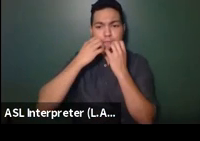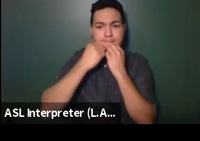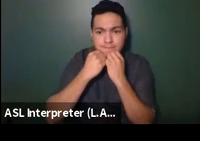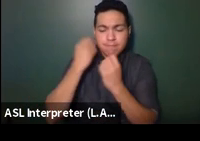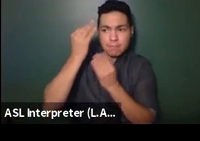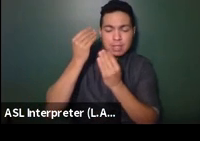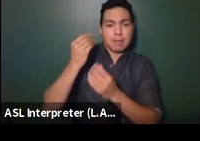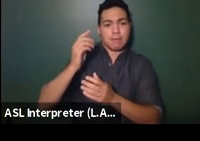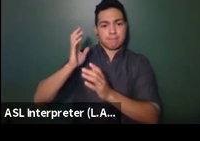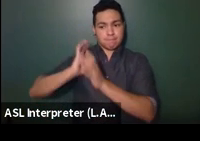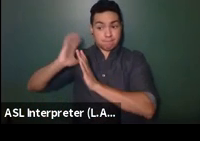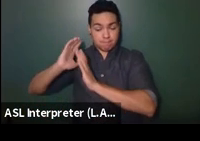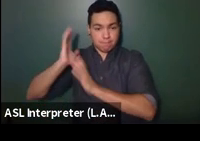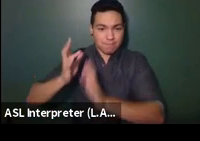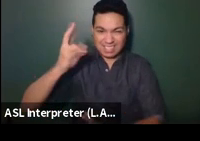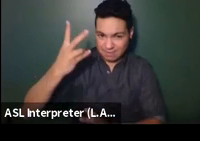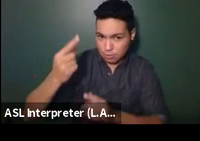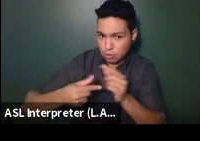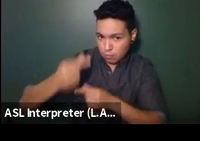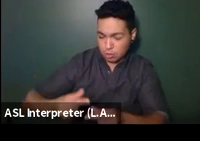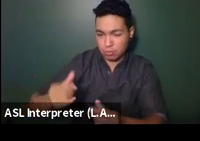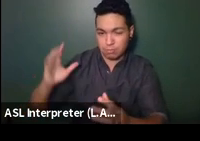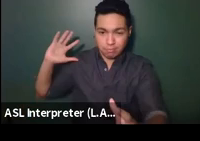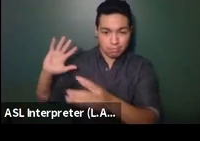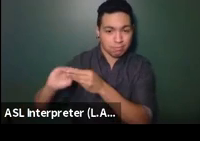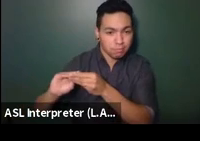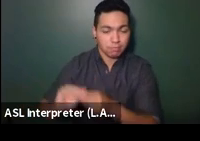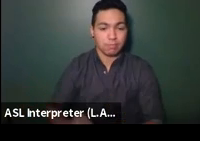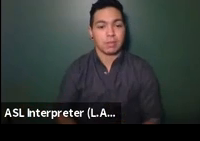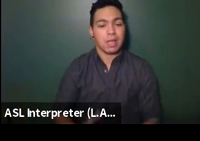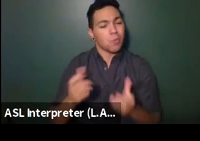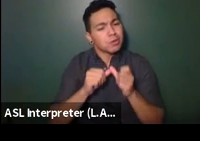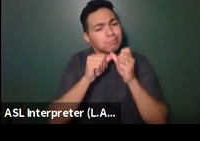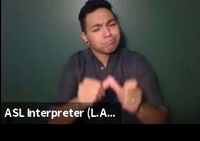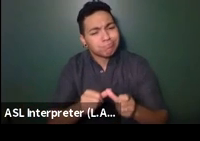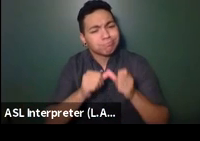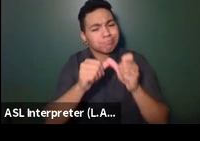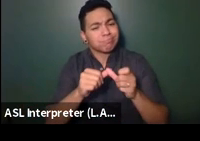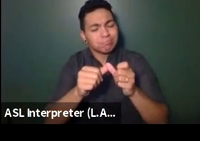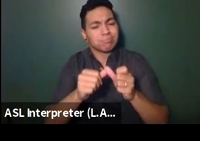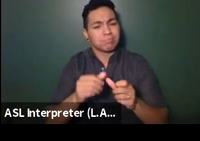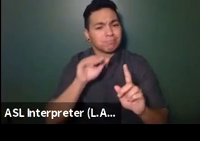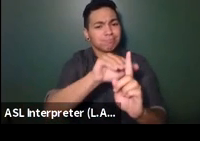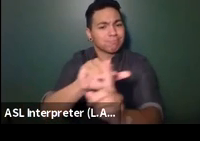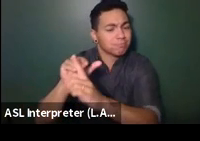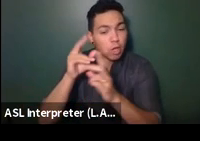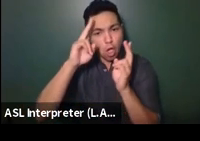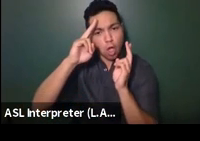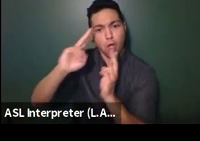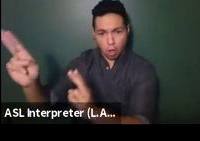ESD 189 - Amy Colburn: So just want to continually bring up honoring indigenous land as one of the first principles of anti racist education.